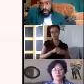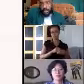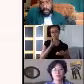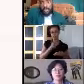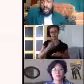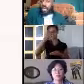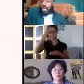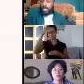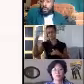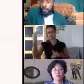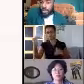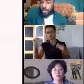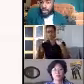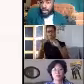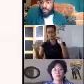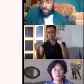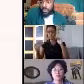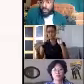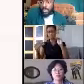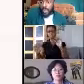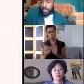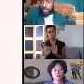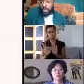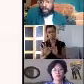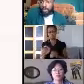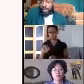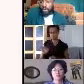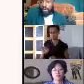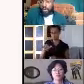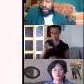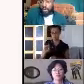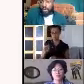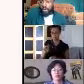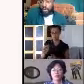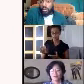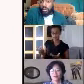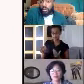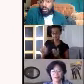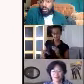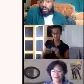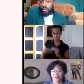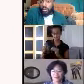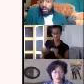Jaqs, I don't know. Sorry. Did you have something you want to add or?